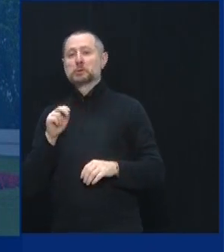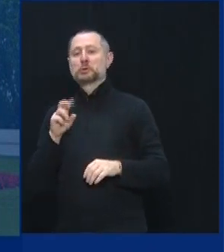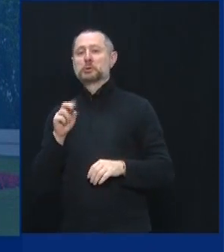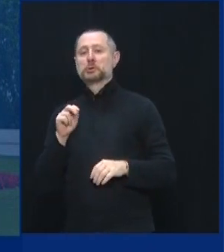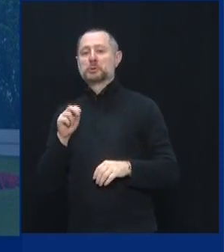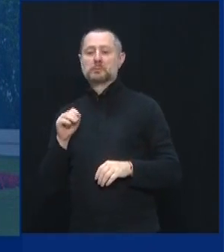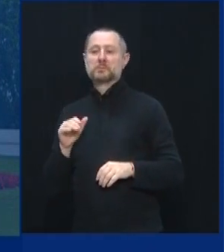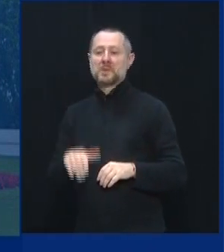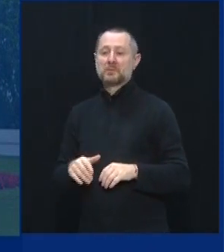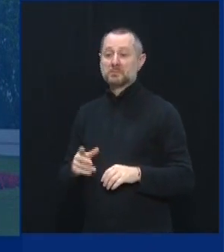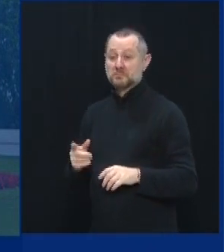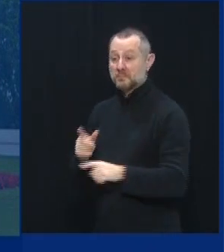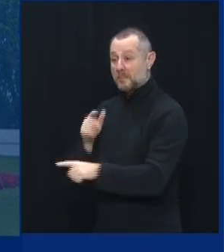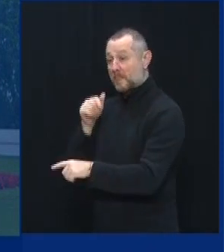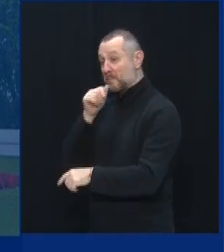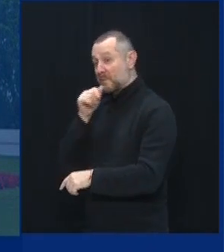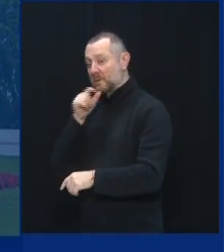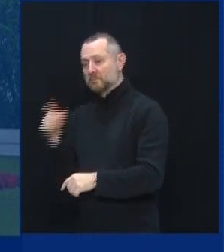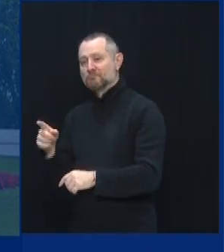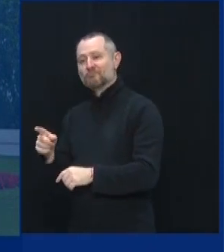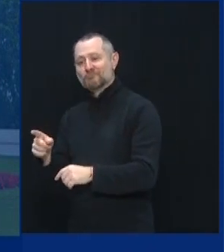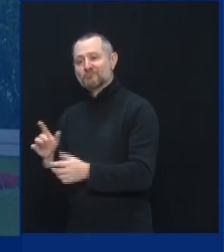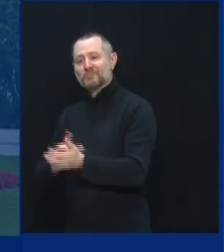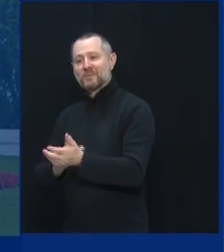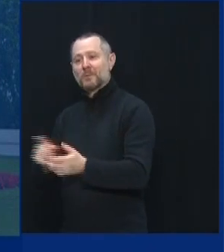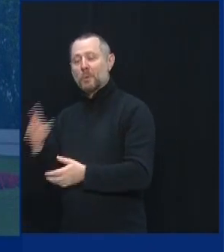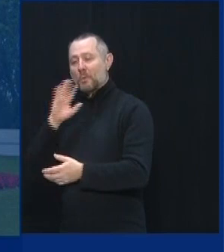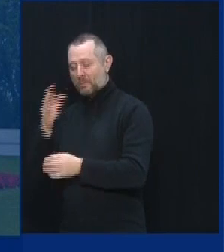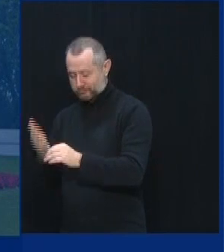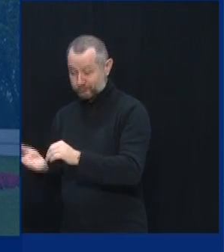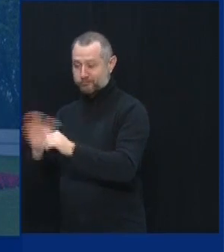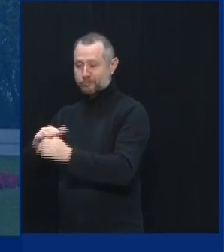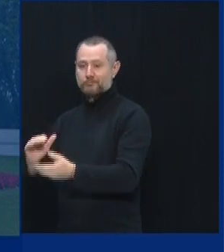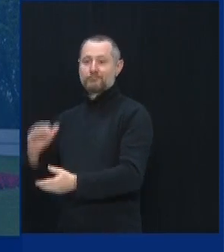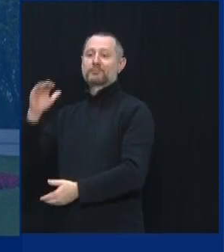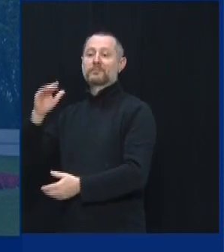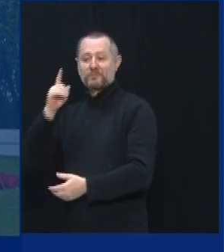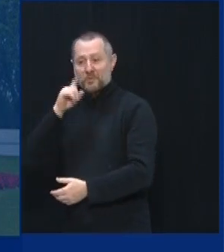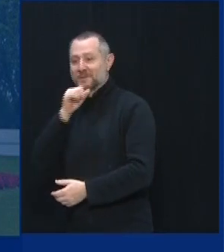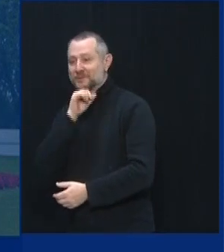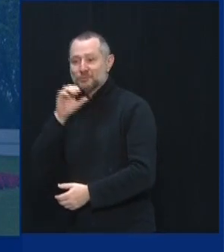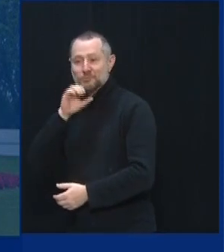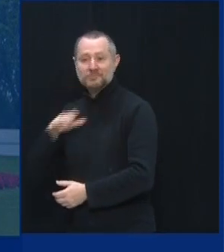30,000, BECAUSE WE GET ABOUT 300,000 VACCINES PER WEEK.